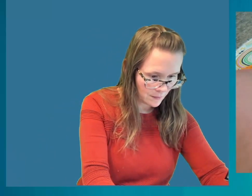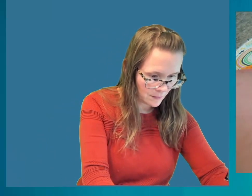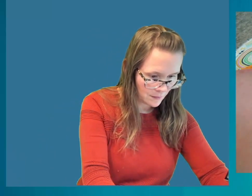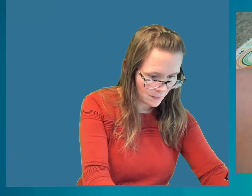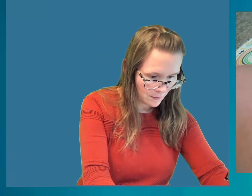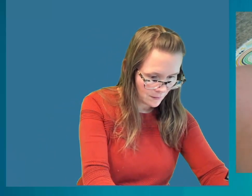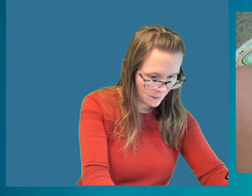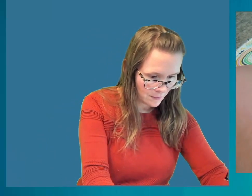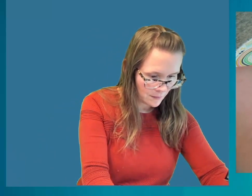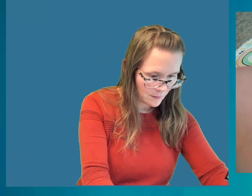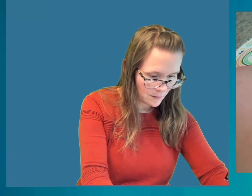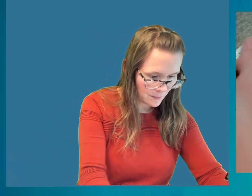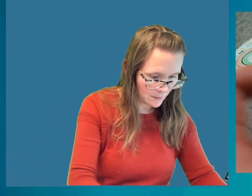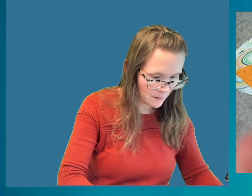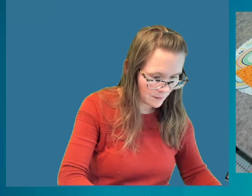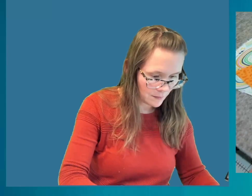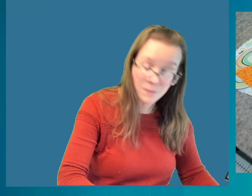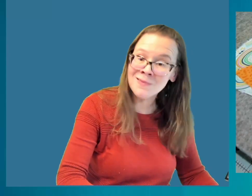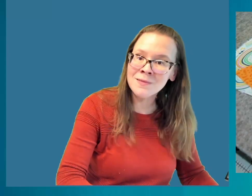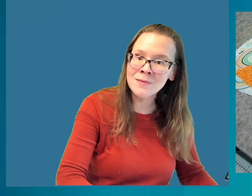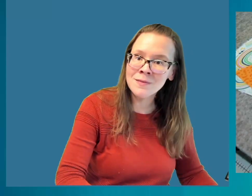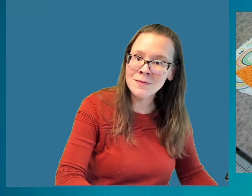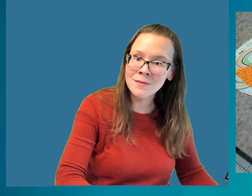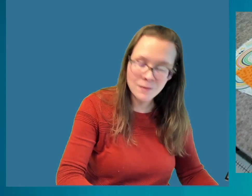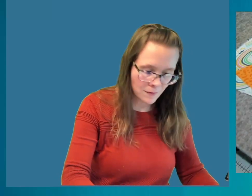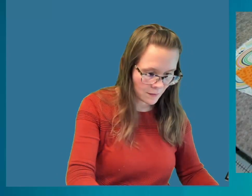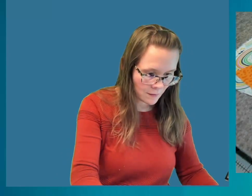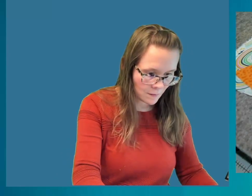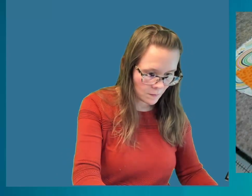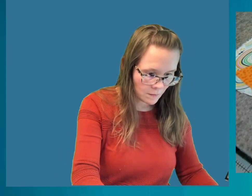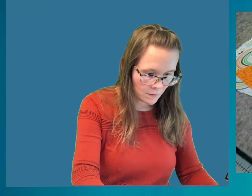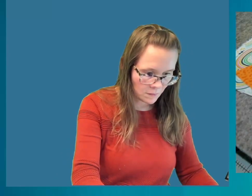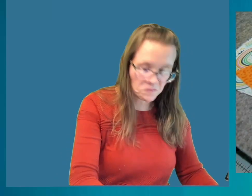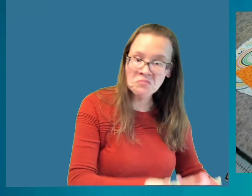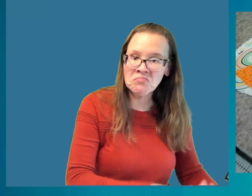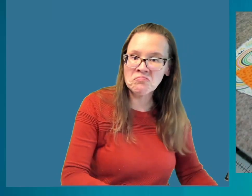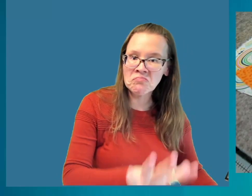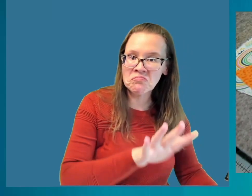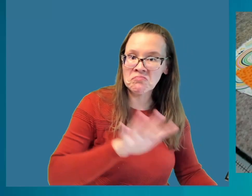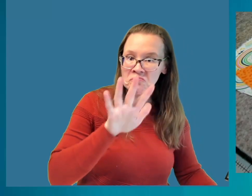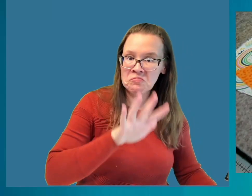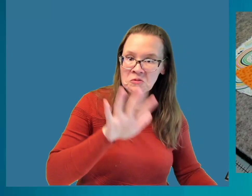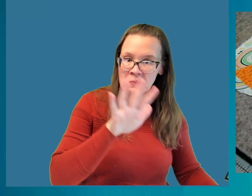the fabric. Because the shiny side is going to be the fusible. And I'm referencing, um,